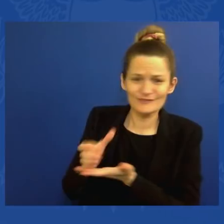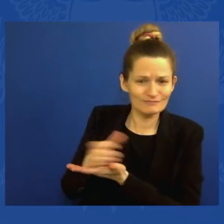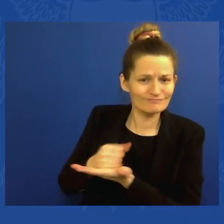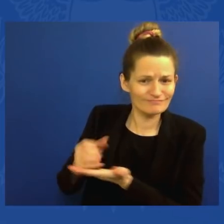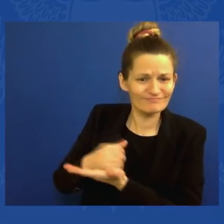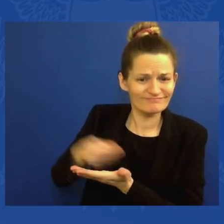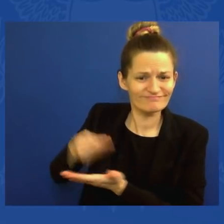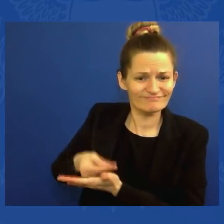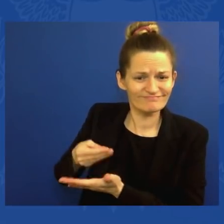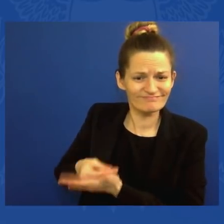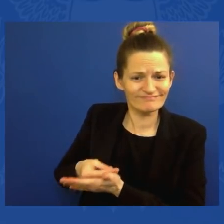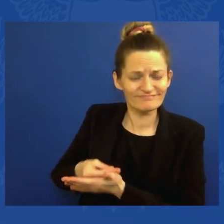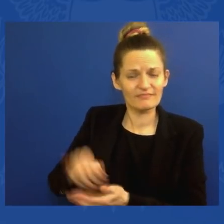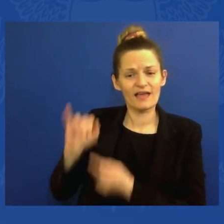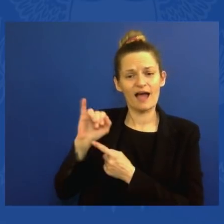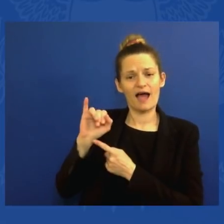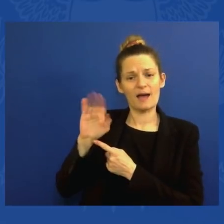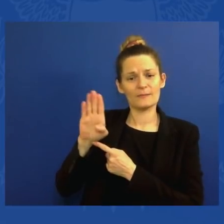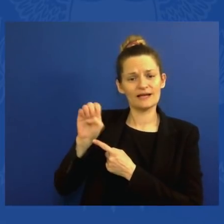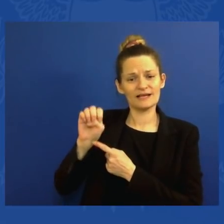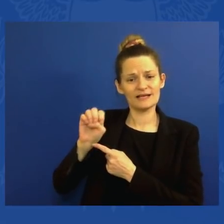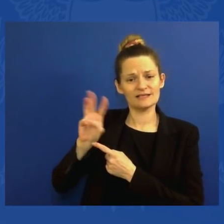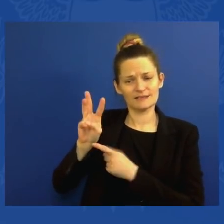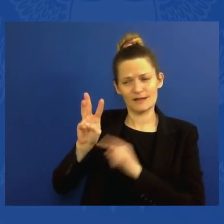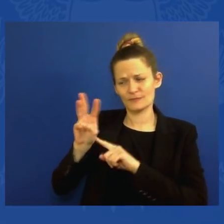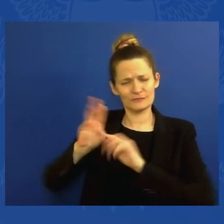we're ready to get to work and rebuilding our infrastructure